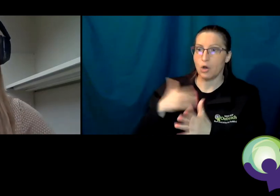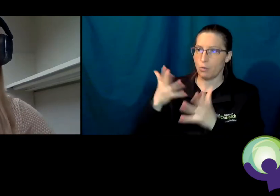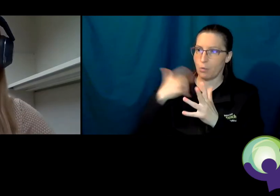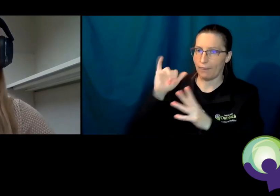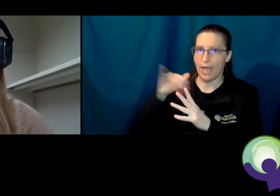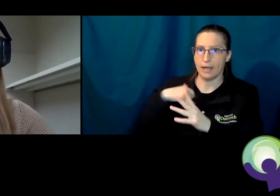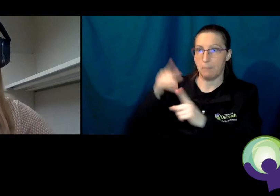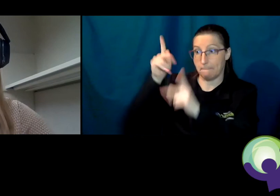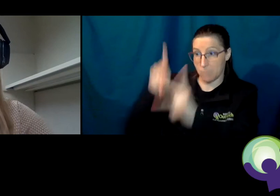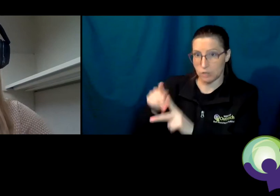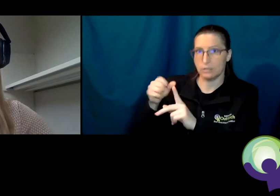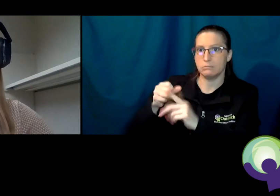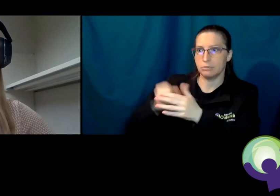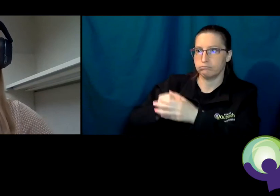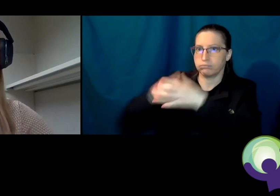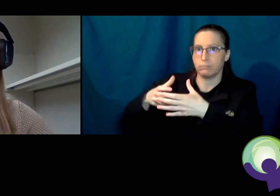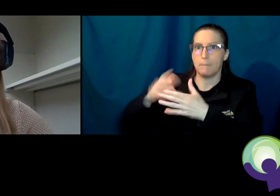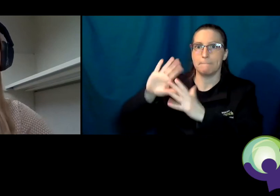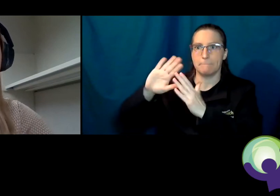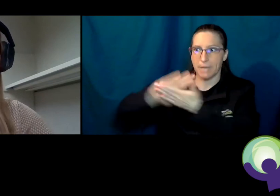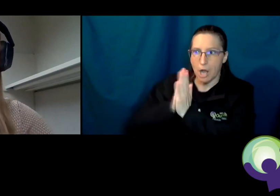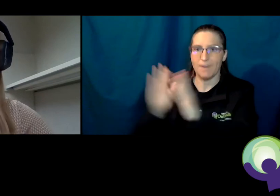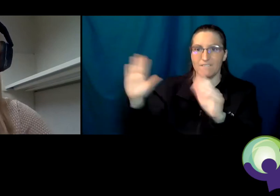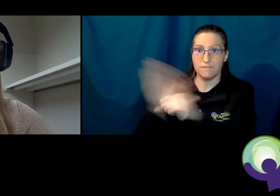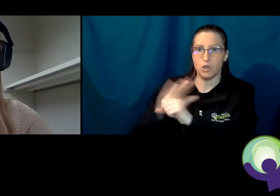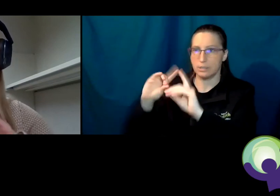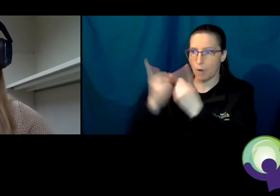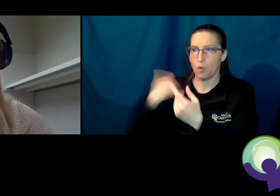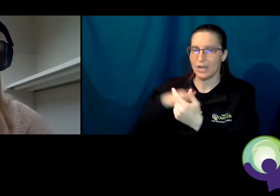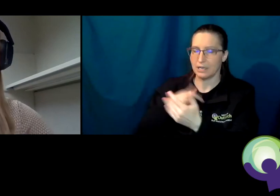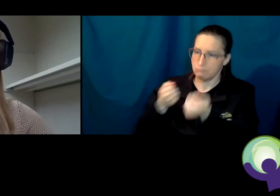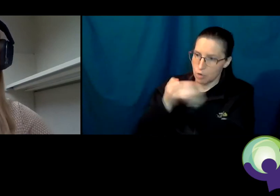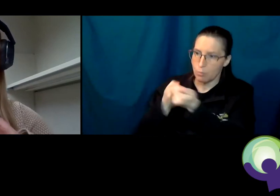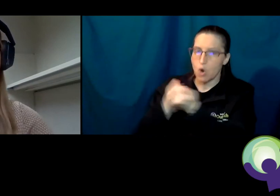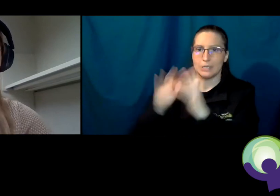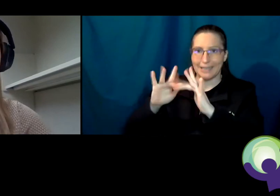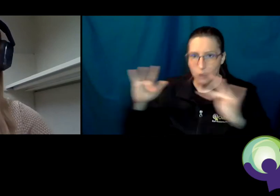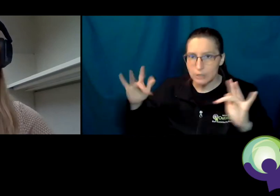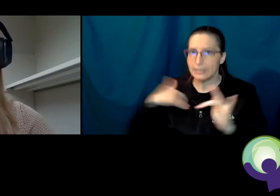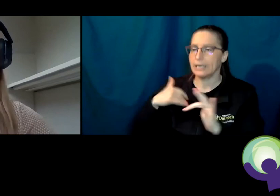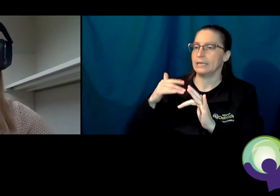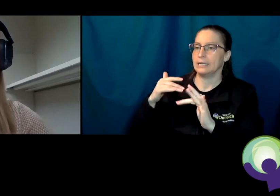at Kwik Trip, that we are able to promote inclusion and diversity all throughout Kwik Trip.